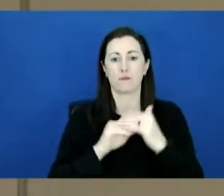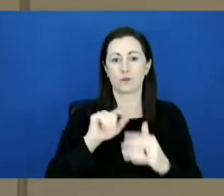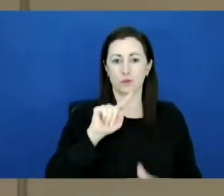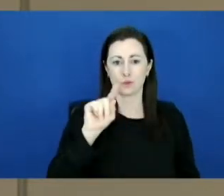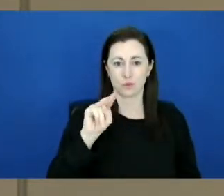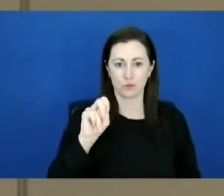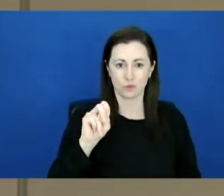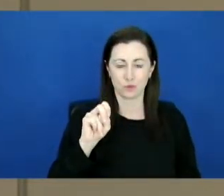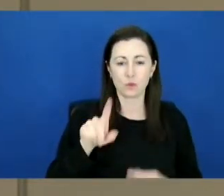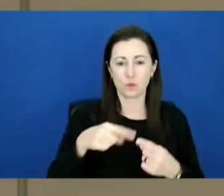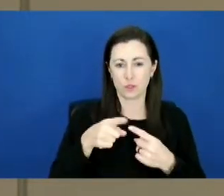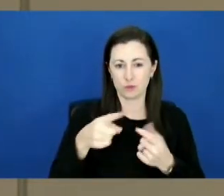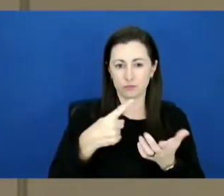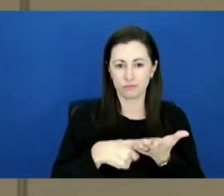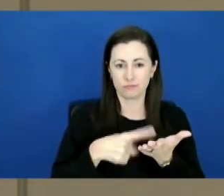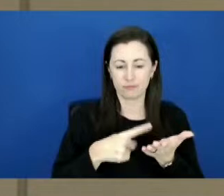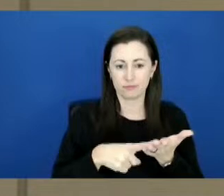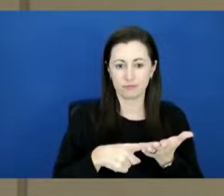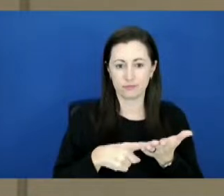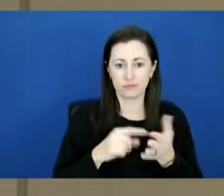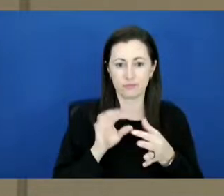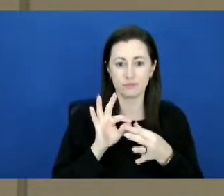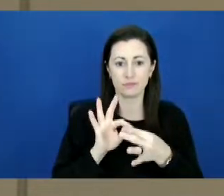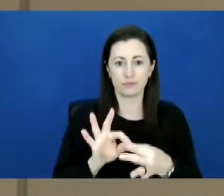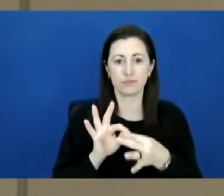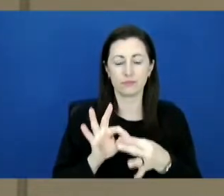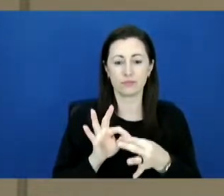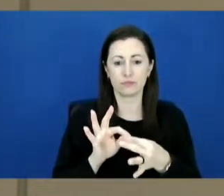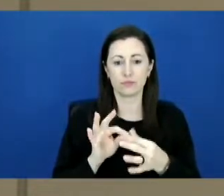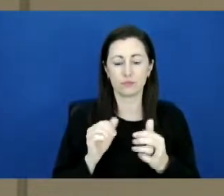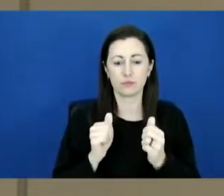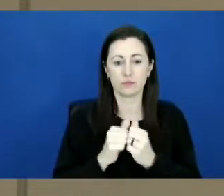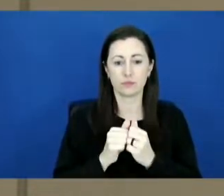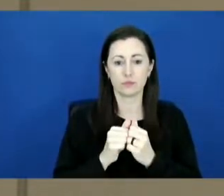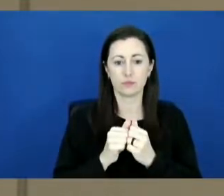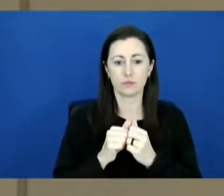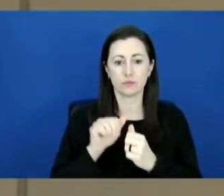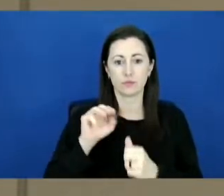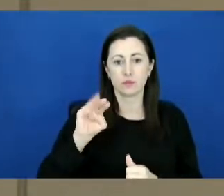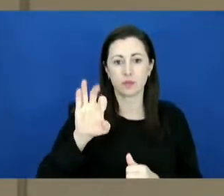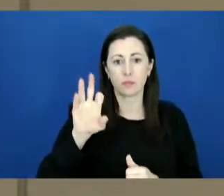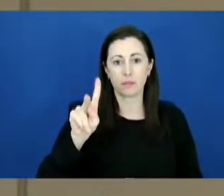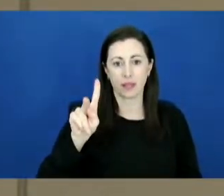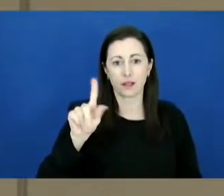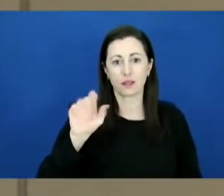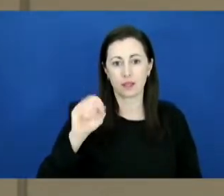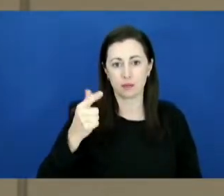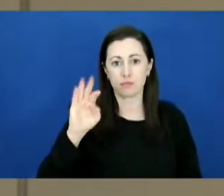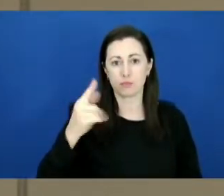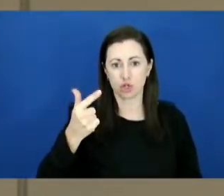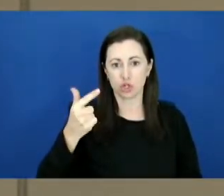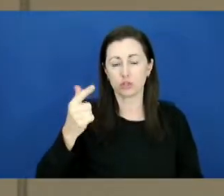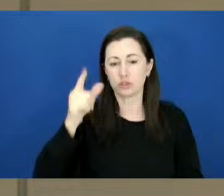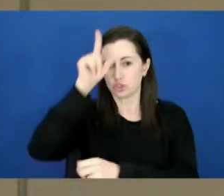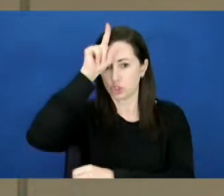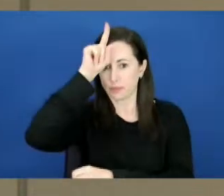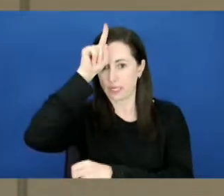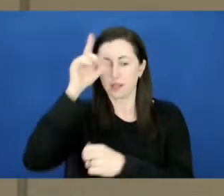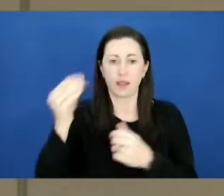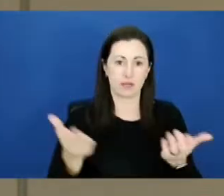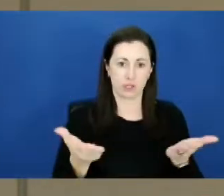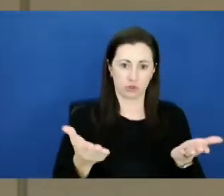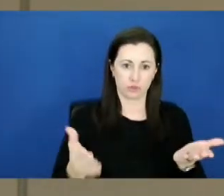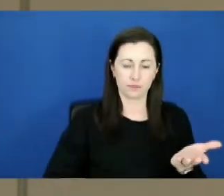OUTSIDE OF YOUR COMFORT ZONE.